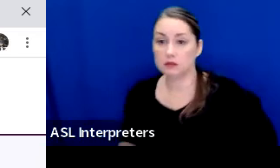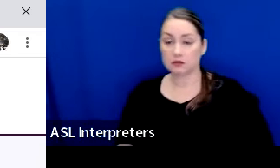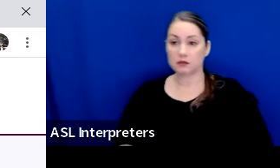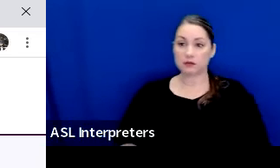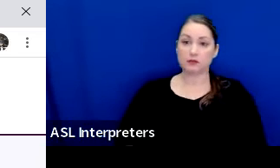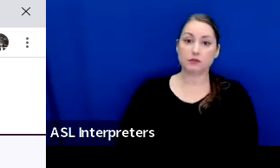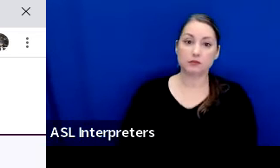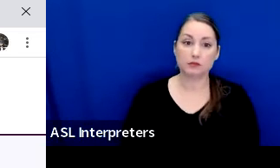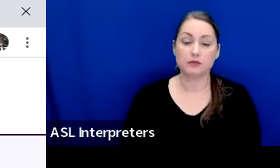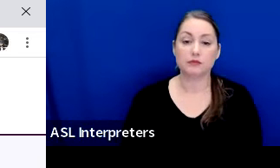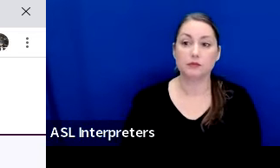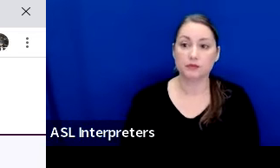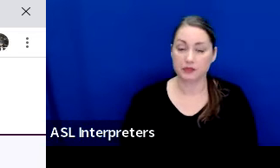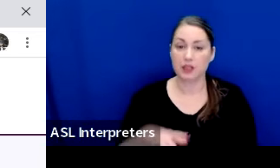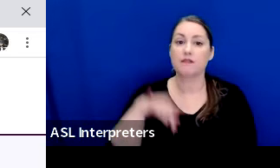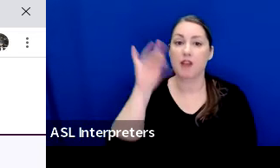and it's really easy to find new problems if you just type in a search.